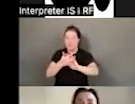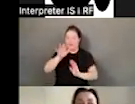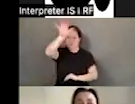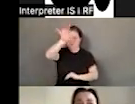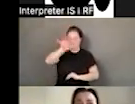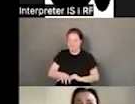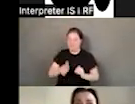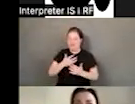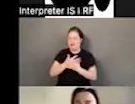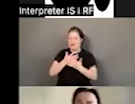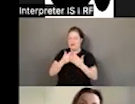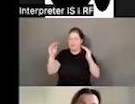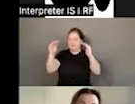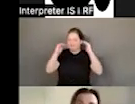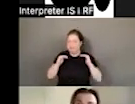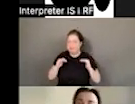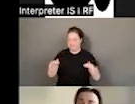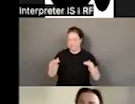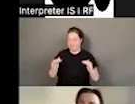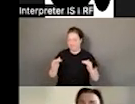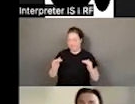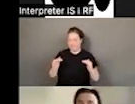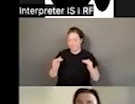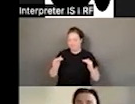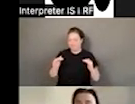I think it was more focused on plain language, if I remember correctly.